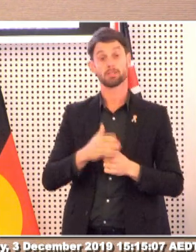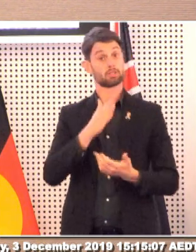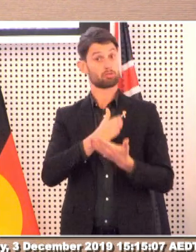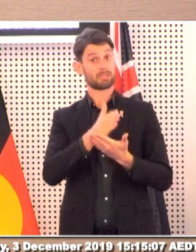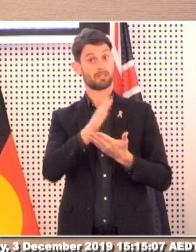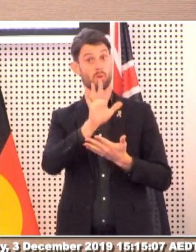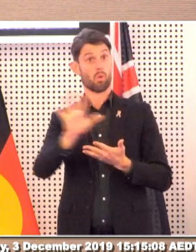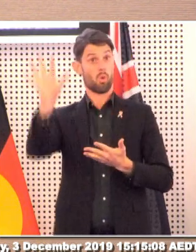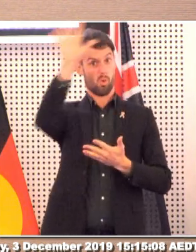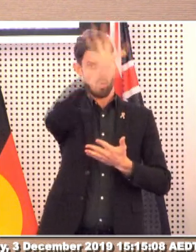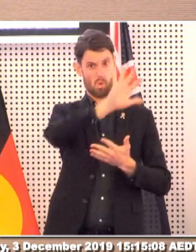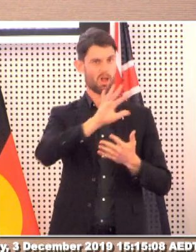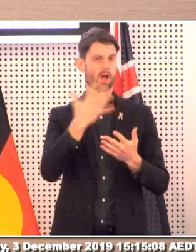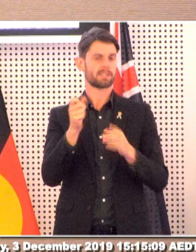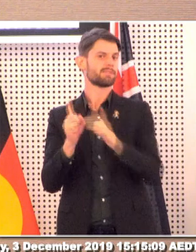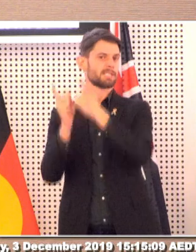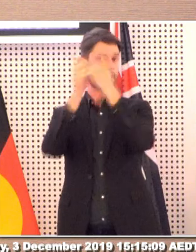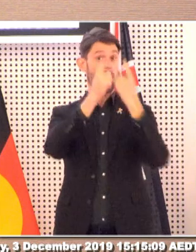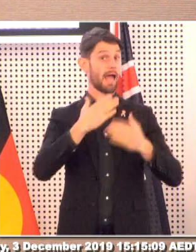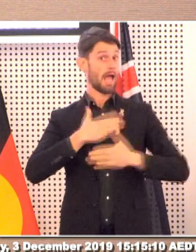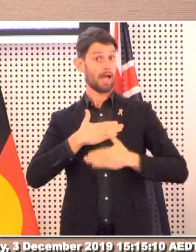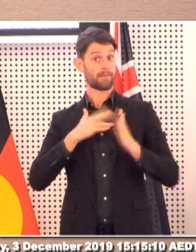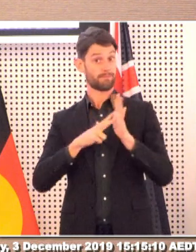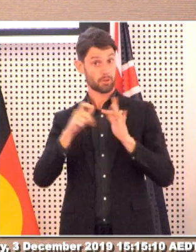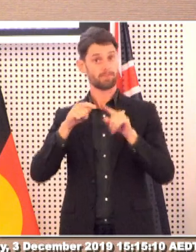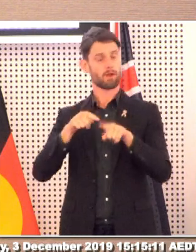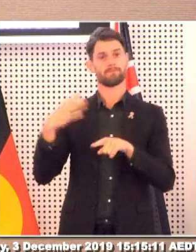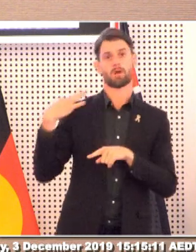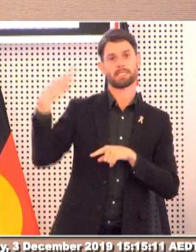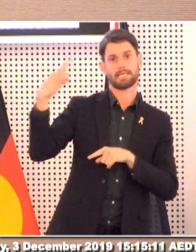In Victoria we have a volunteer model, and I’m pretty passionate about our volunteer